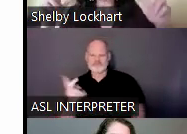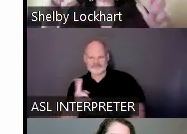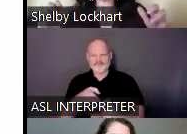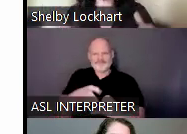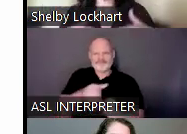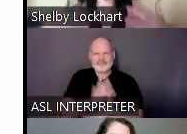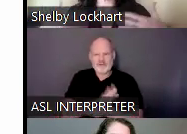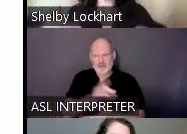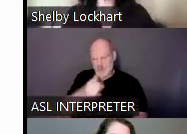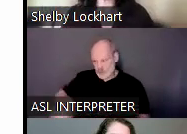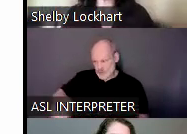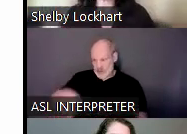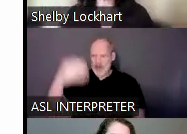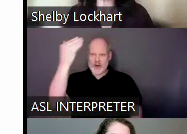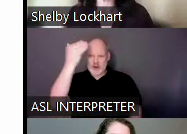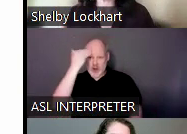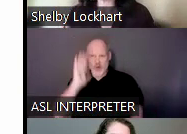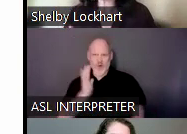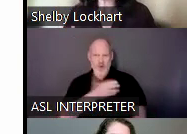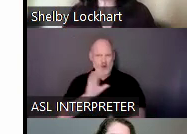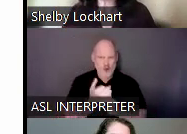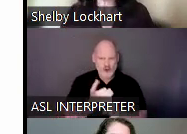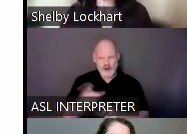roll here? Is it really clear? How we do,